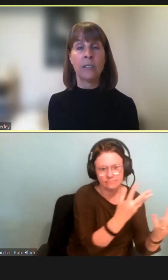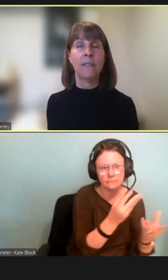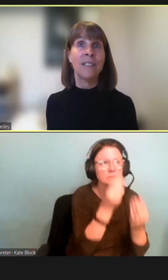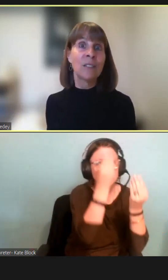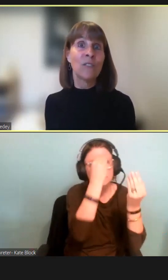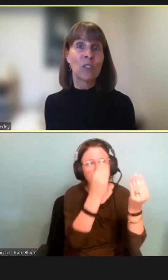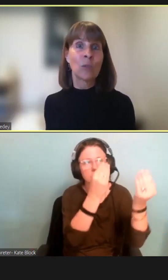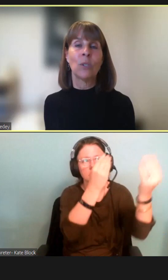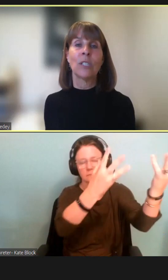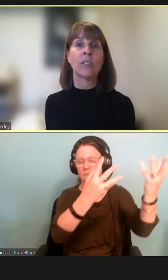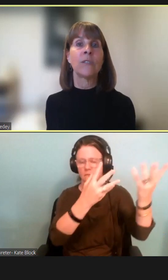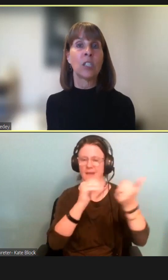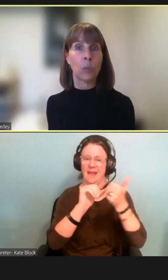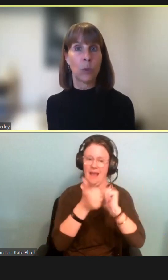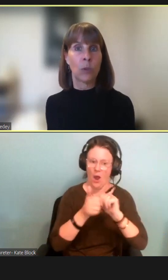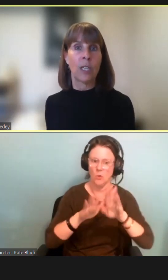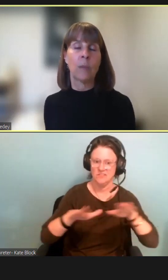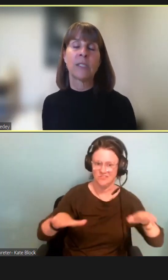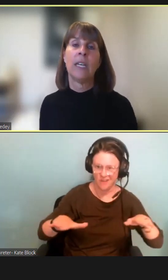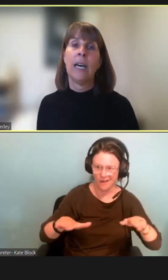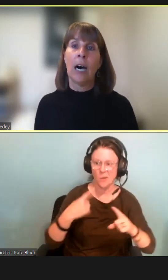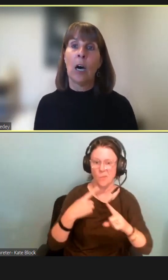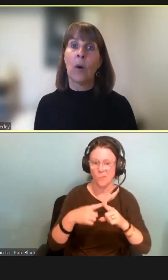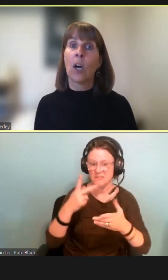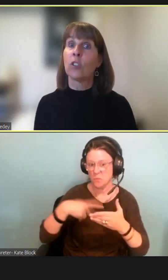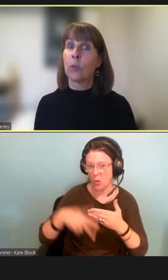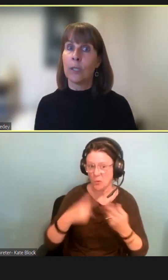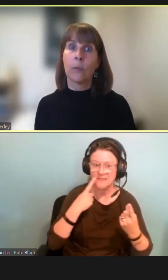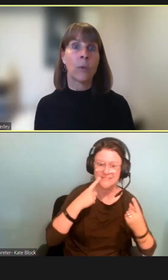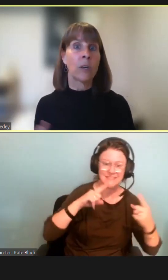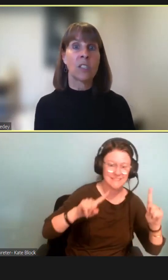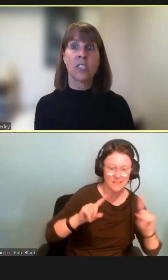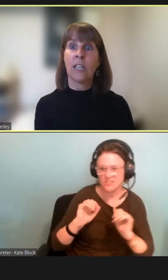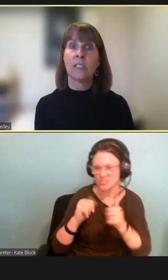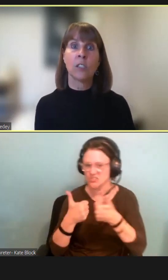individual intervention programs um are doing where are the challenges where are